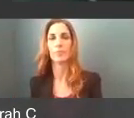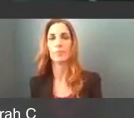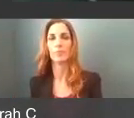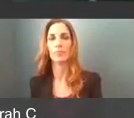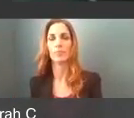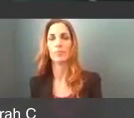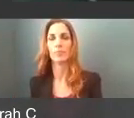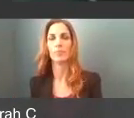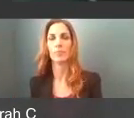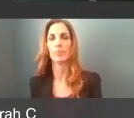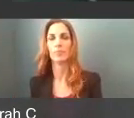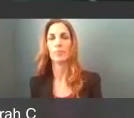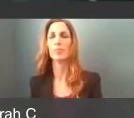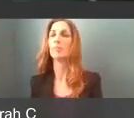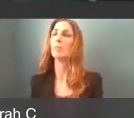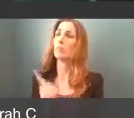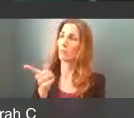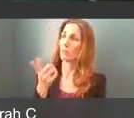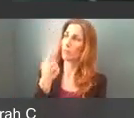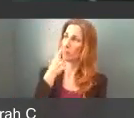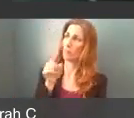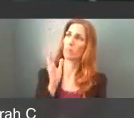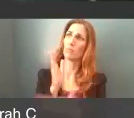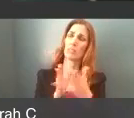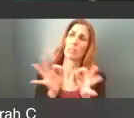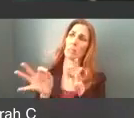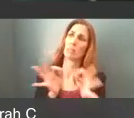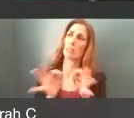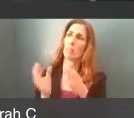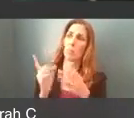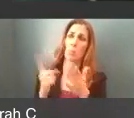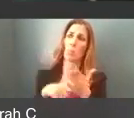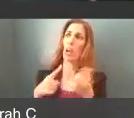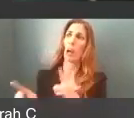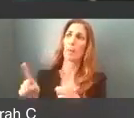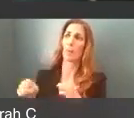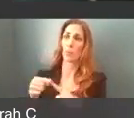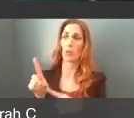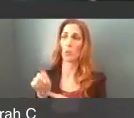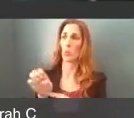detail about what happens when doses come in. I'm wondering where one might go wrong or get